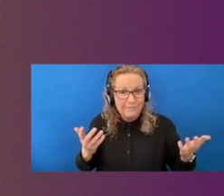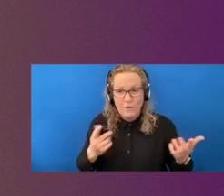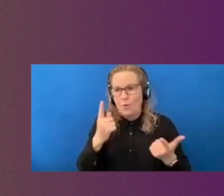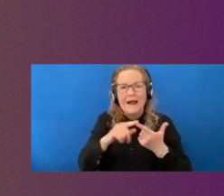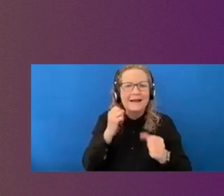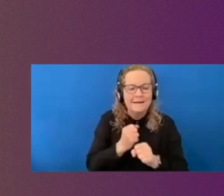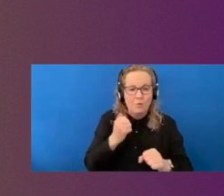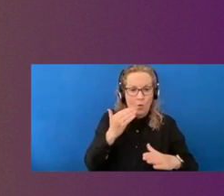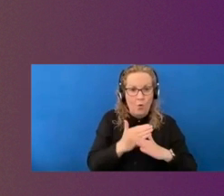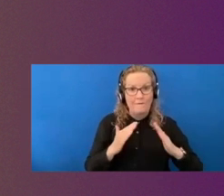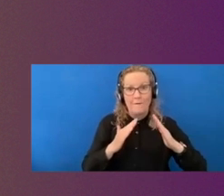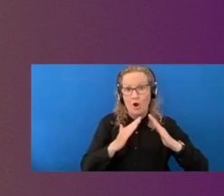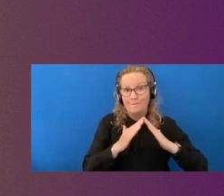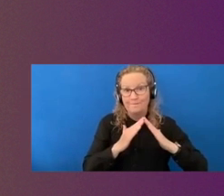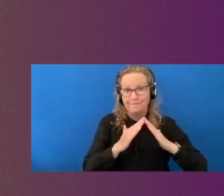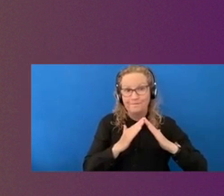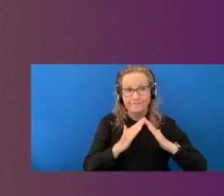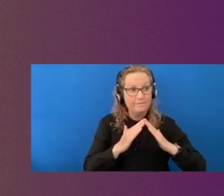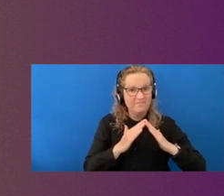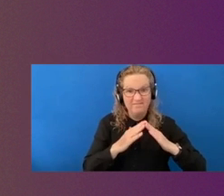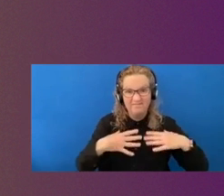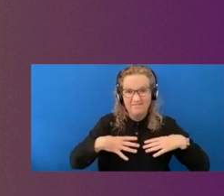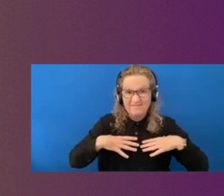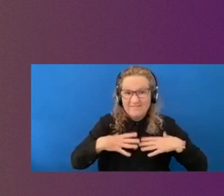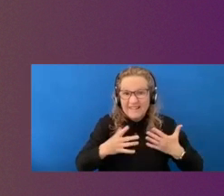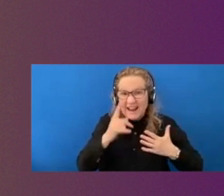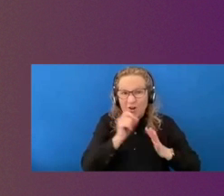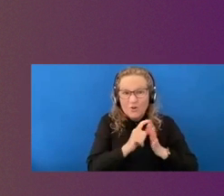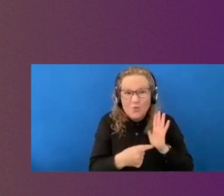a sudden everyone could do it and when that happened I was a little bit annoyed because